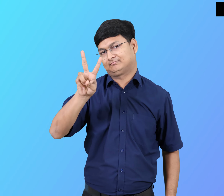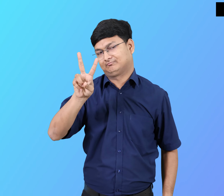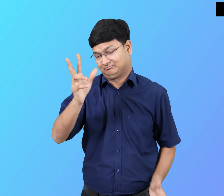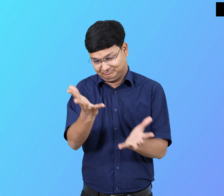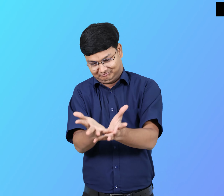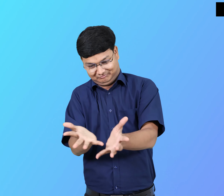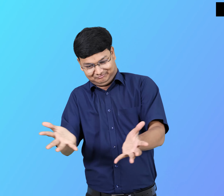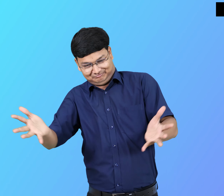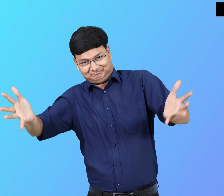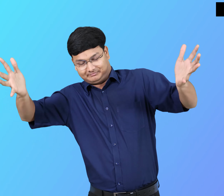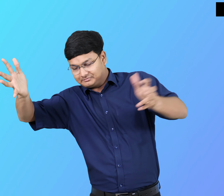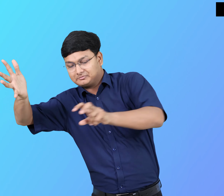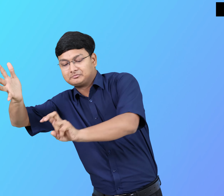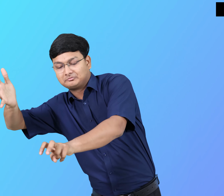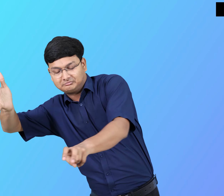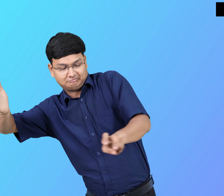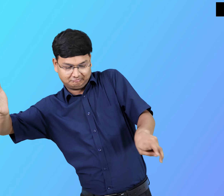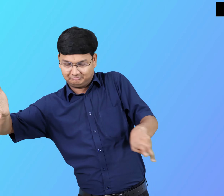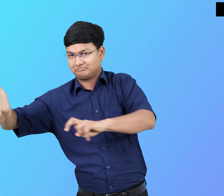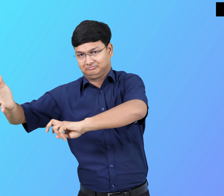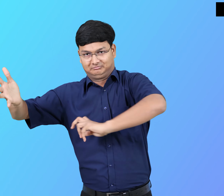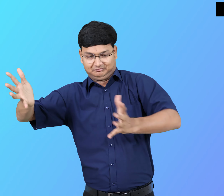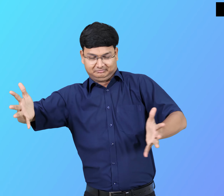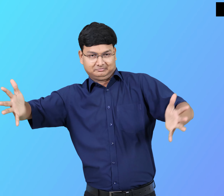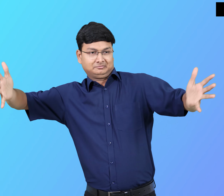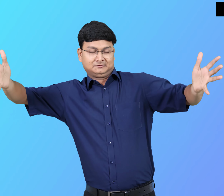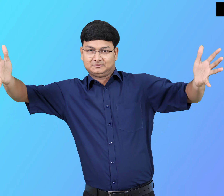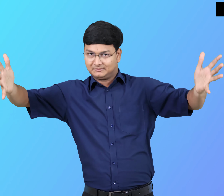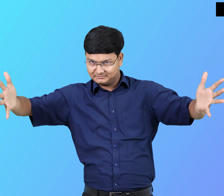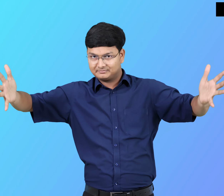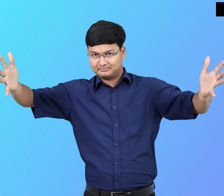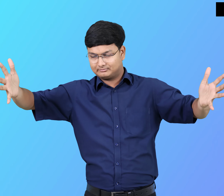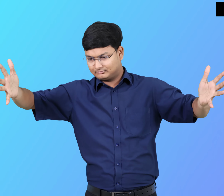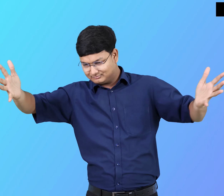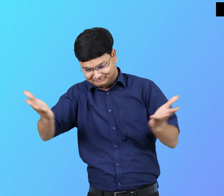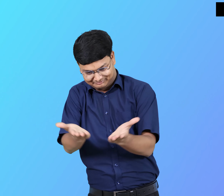The large basin was on top of these bulls, which all faced out from the centre.